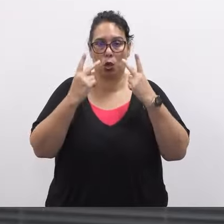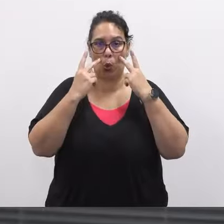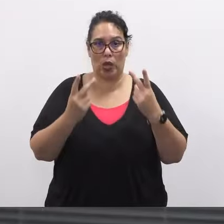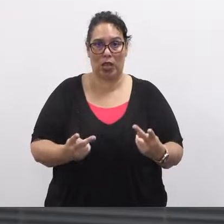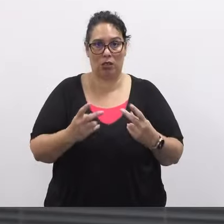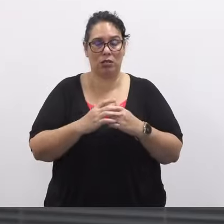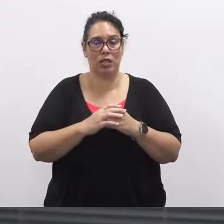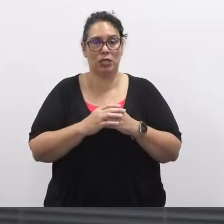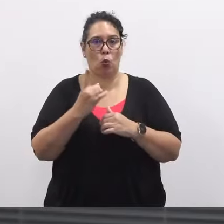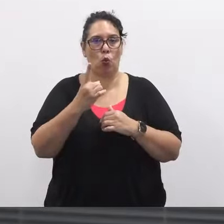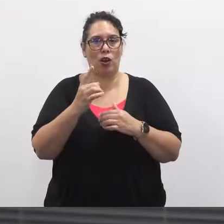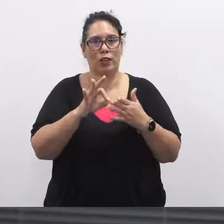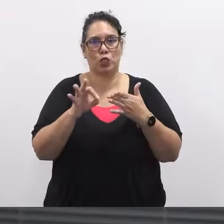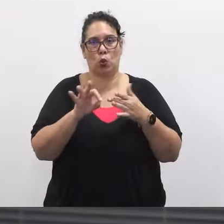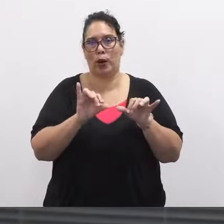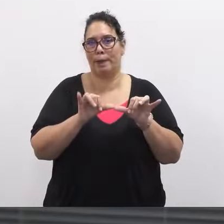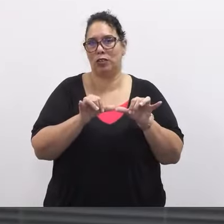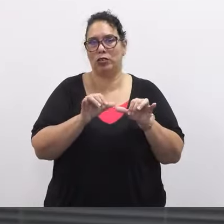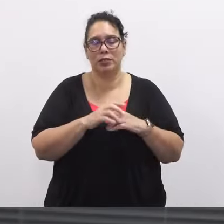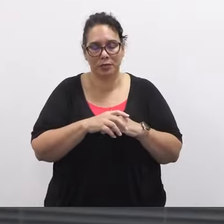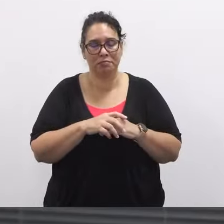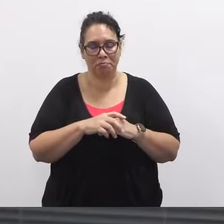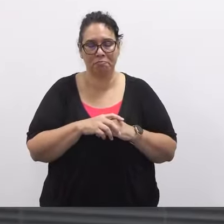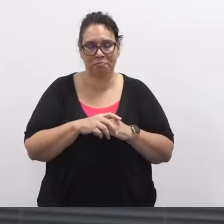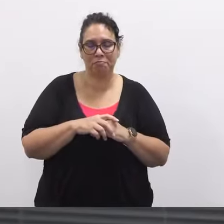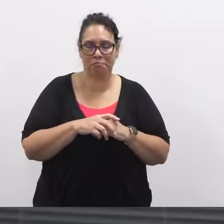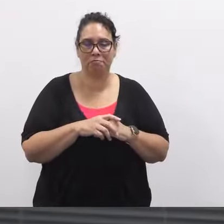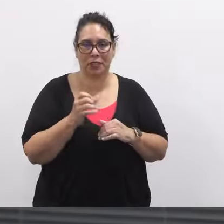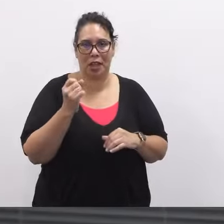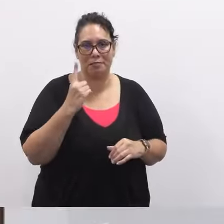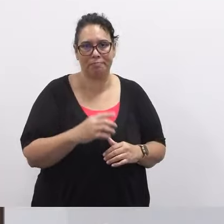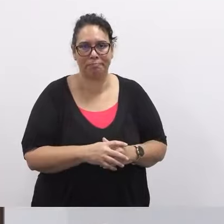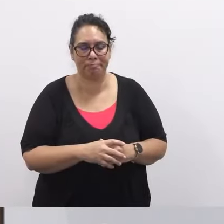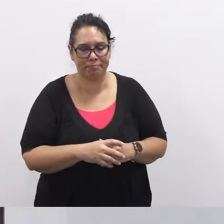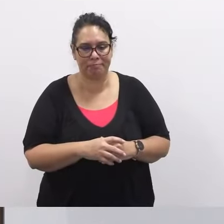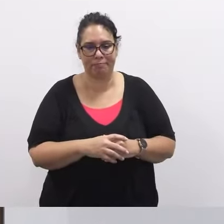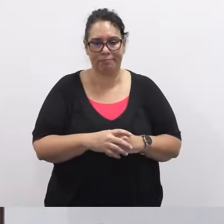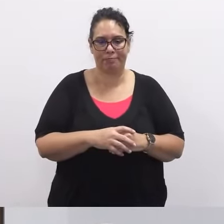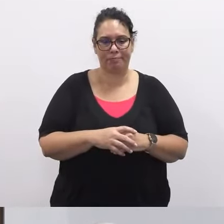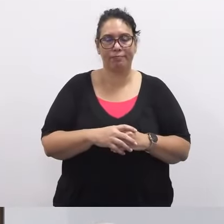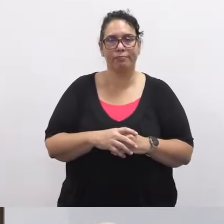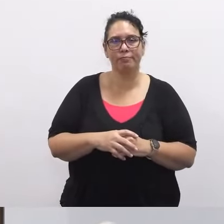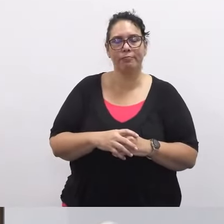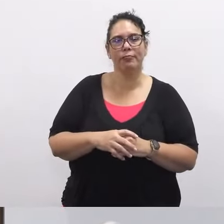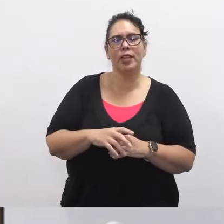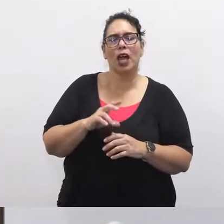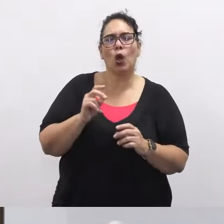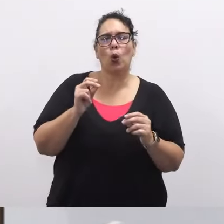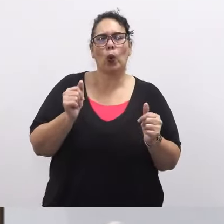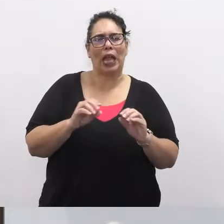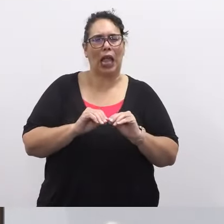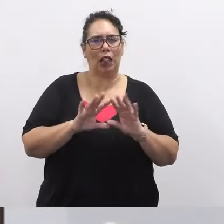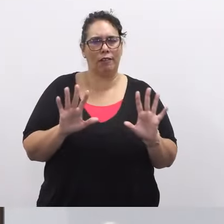That's one of our scoring metrics. Got it. Yes. Mr. Miranda, just a quick point of clarification.